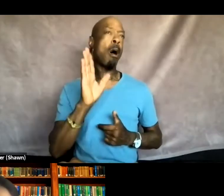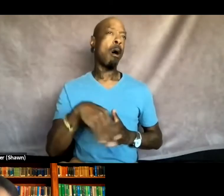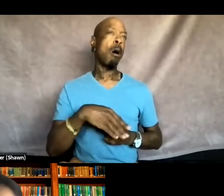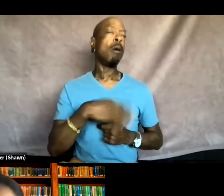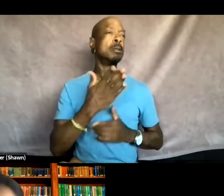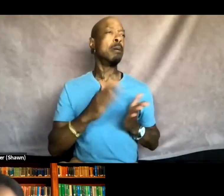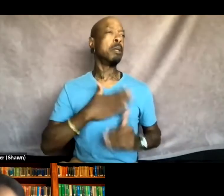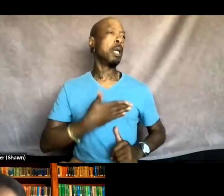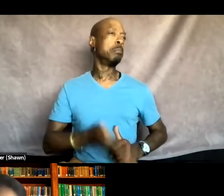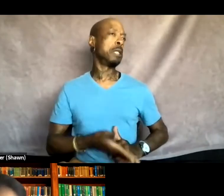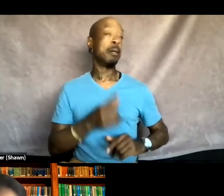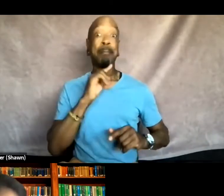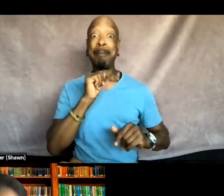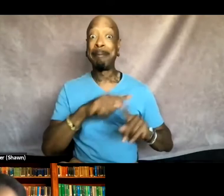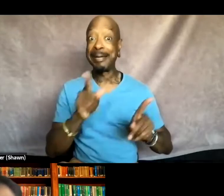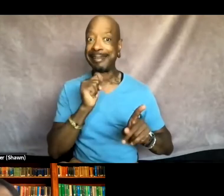but not enough for us to care because.